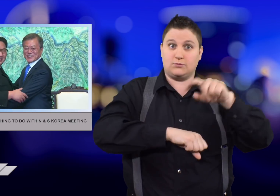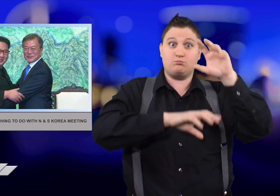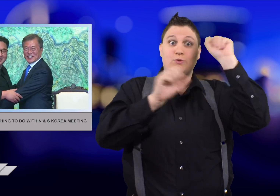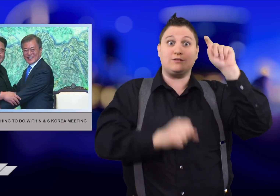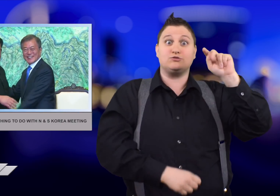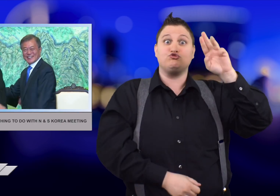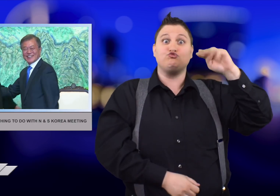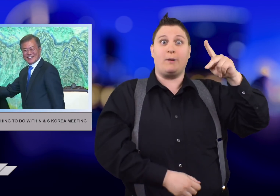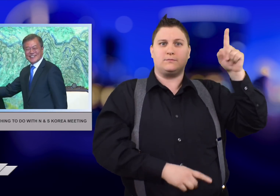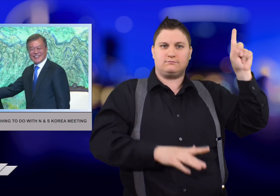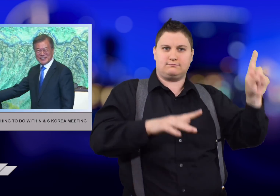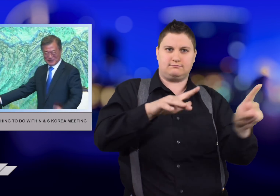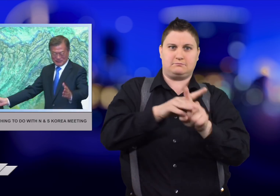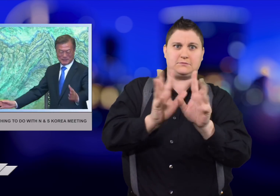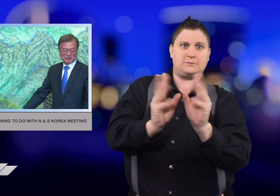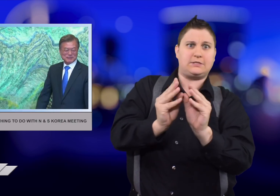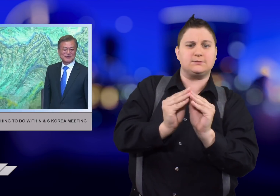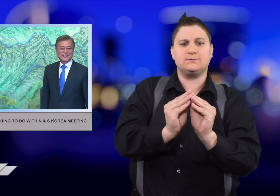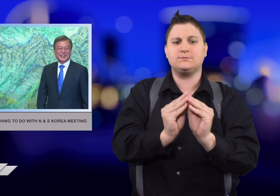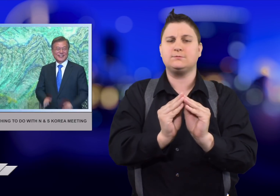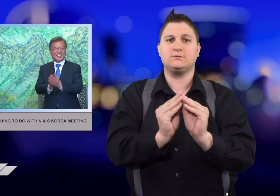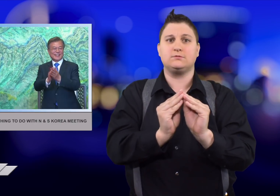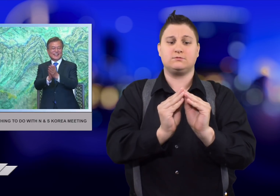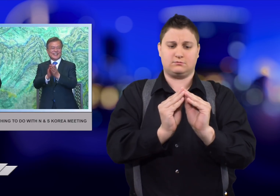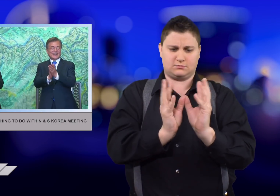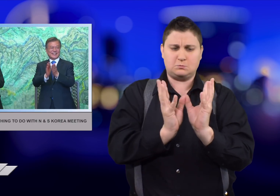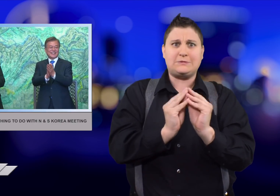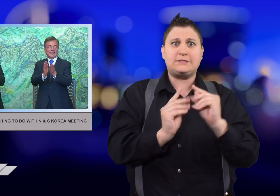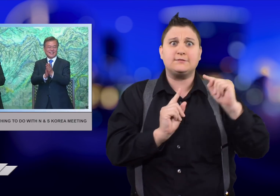President Trump comes to the table.